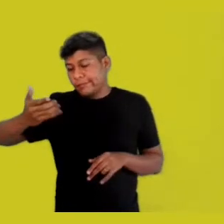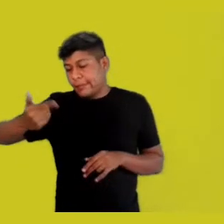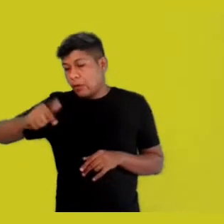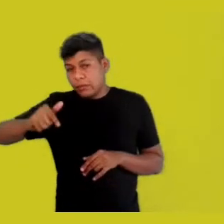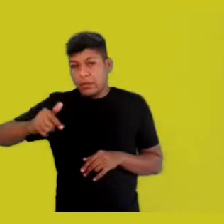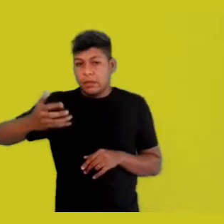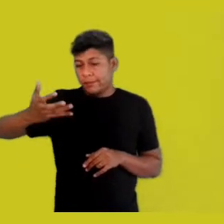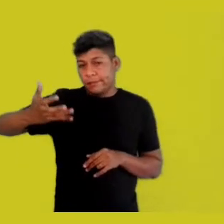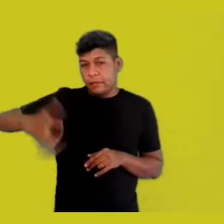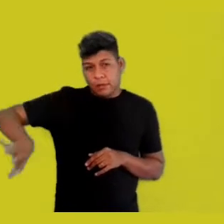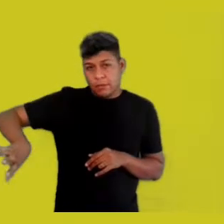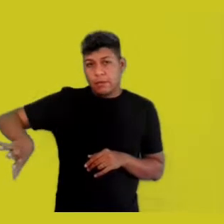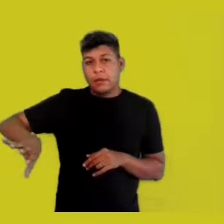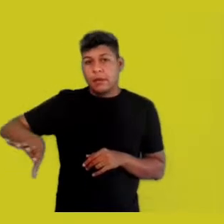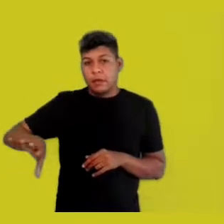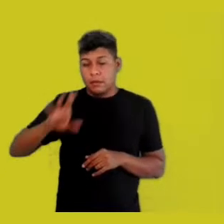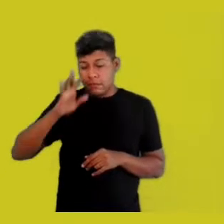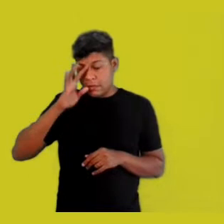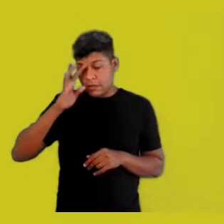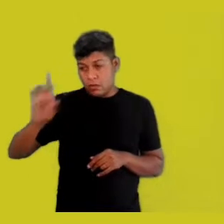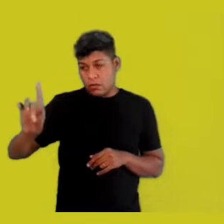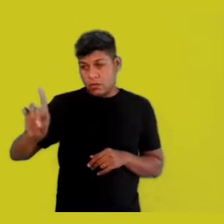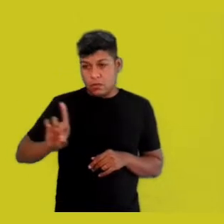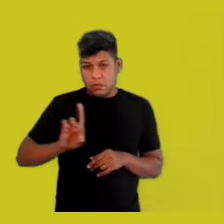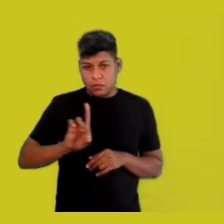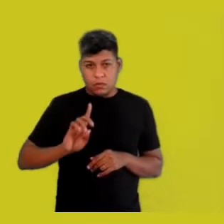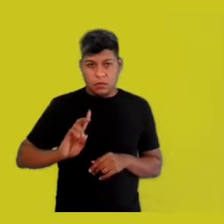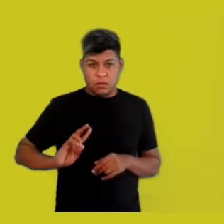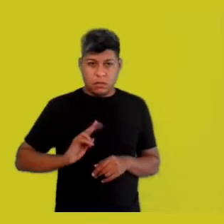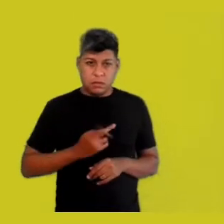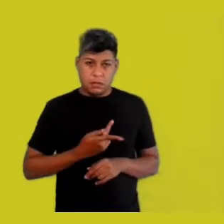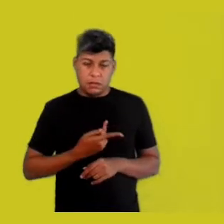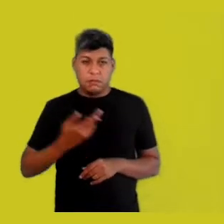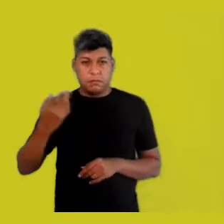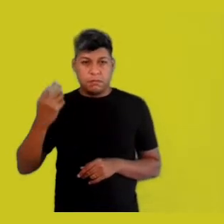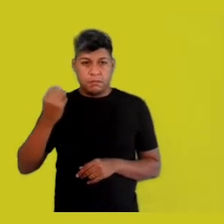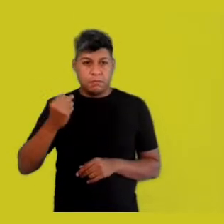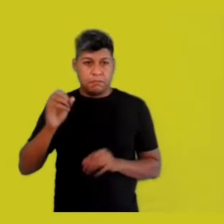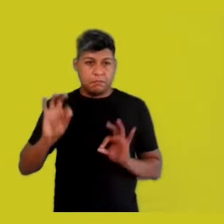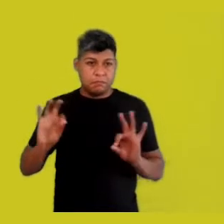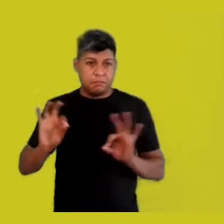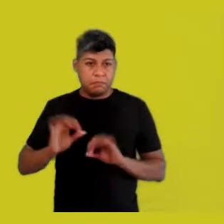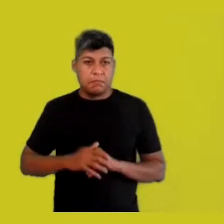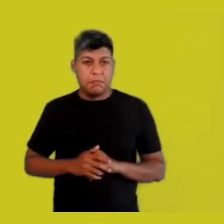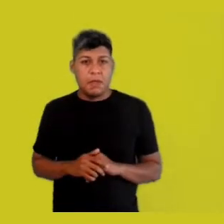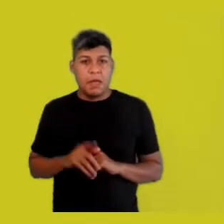to greet white foreigners. So, I think this ethical dimension is fundamental